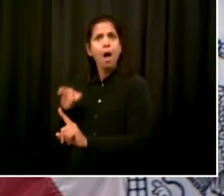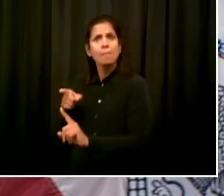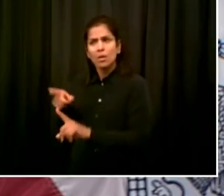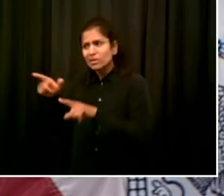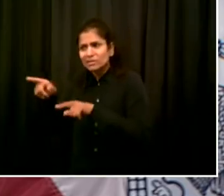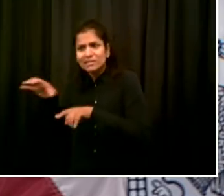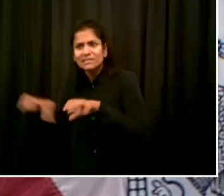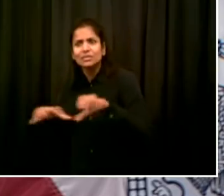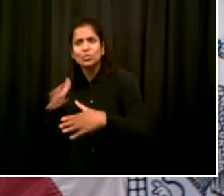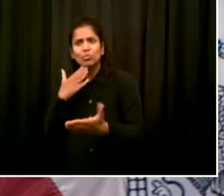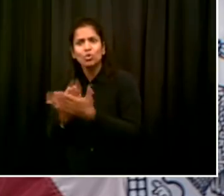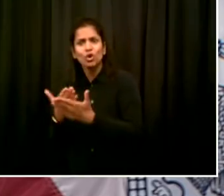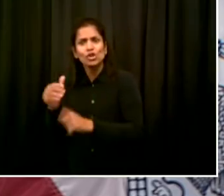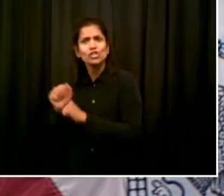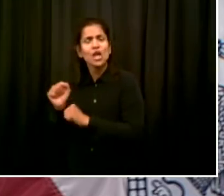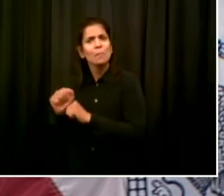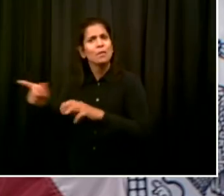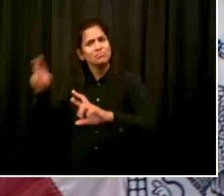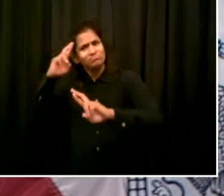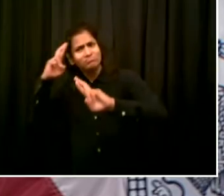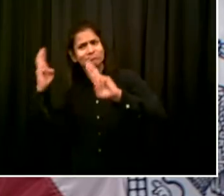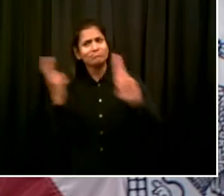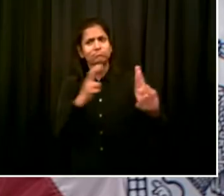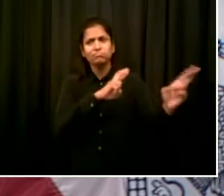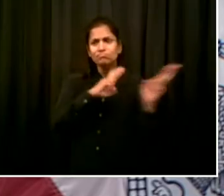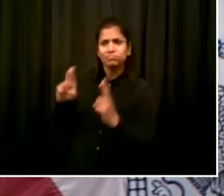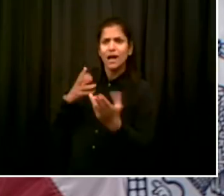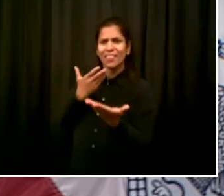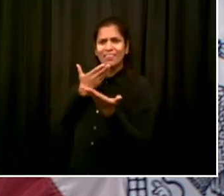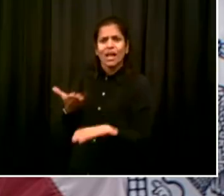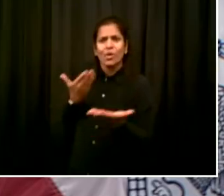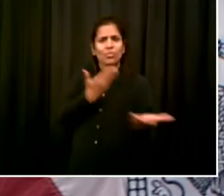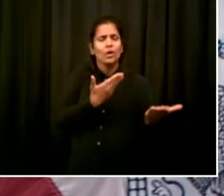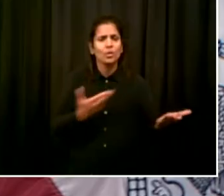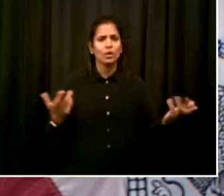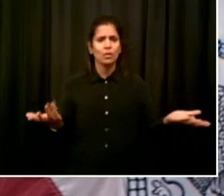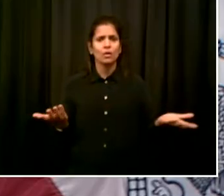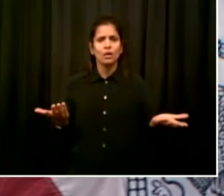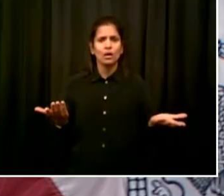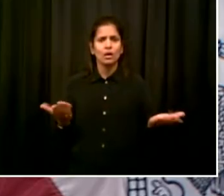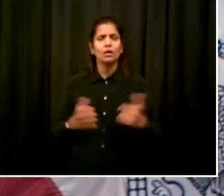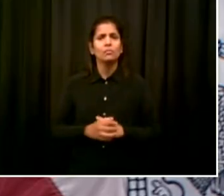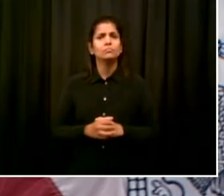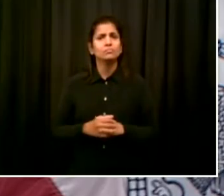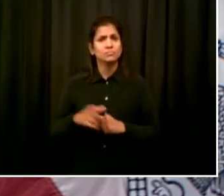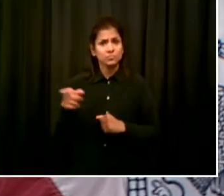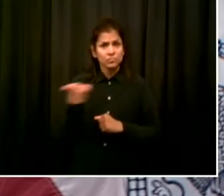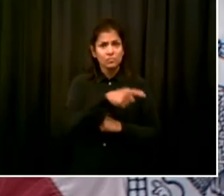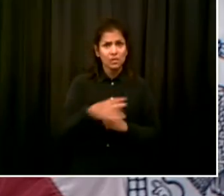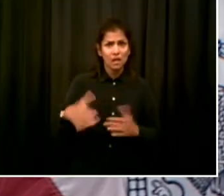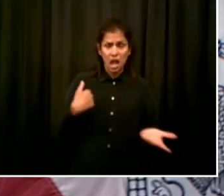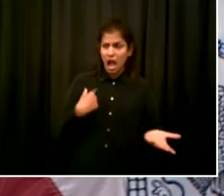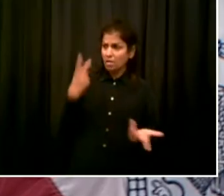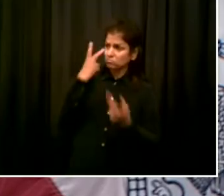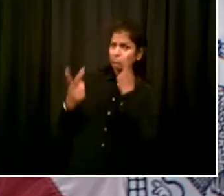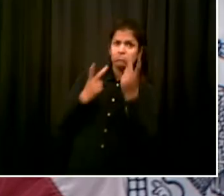TELL THE OSTRIES EVERY DAY, WHERE POLICE OFFICER SHOWRE SPECT FOR COMMUNITY MEMBERS AND MAKE